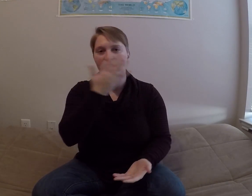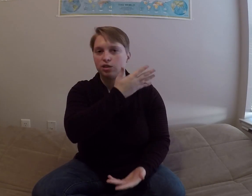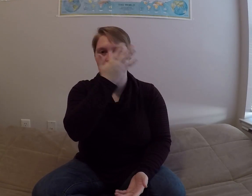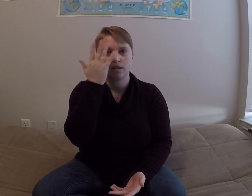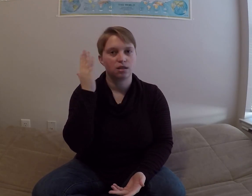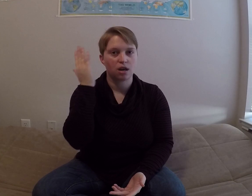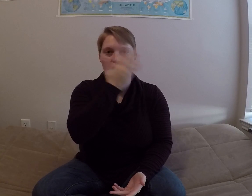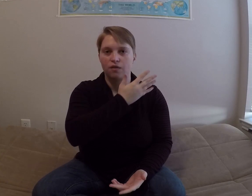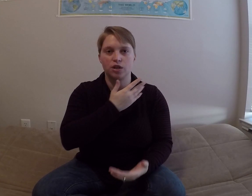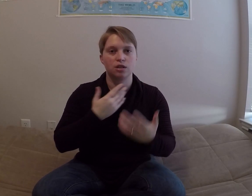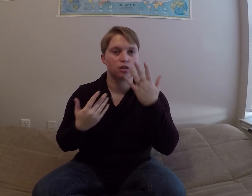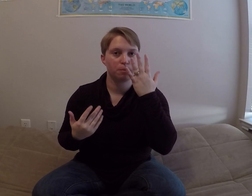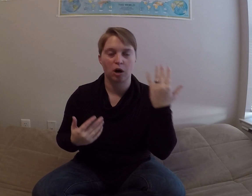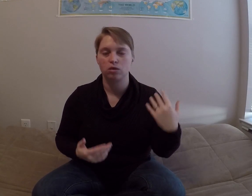try not to cover your mouth.